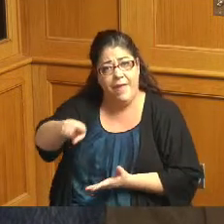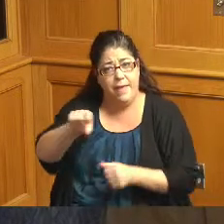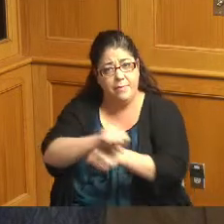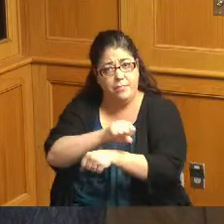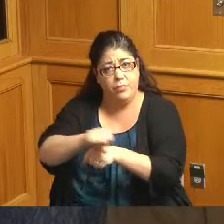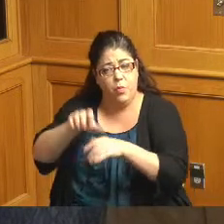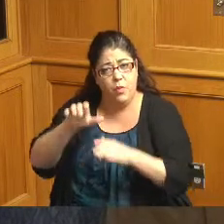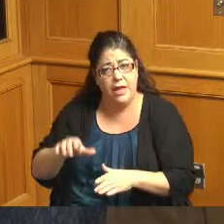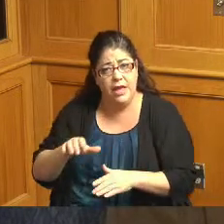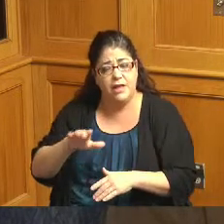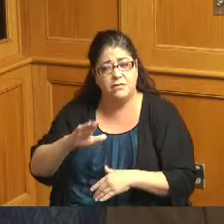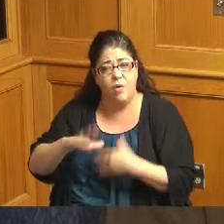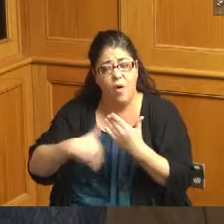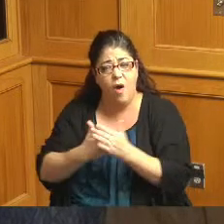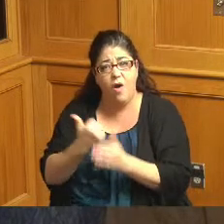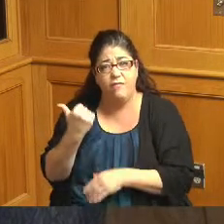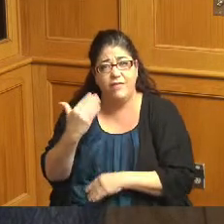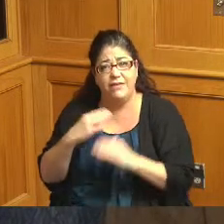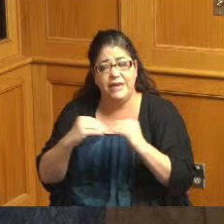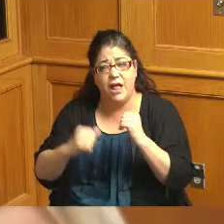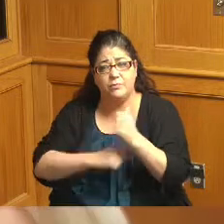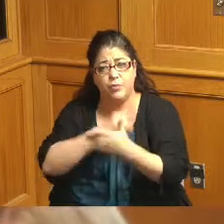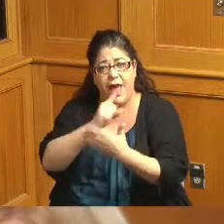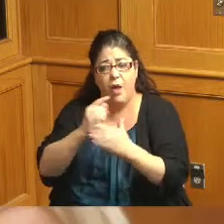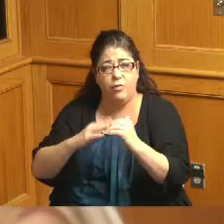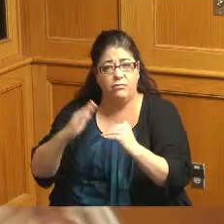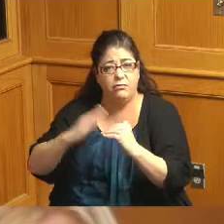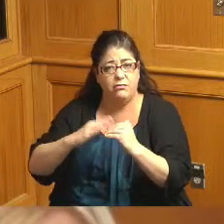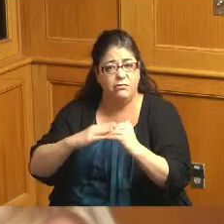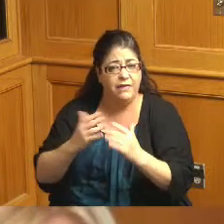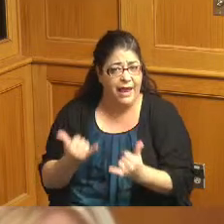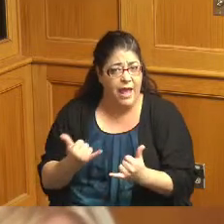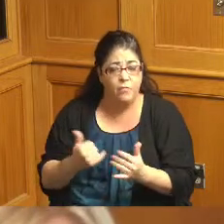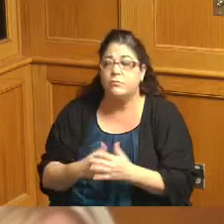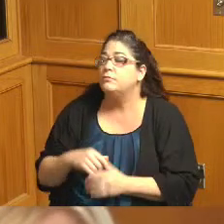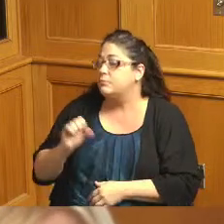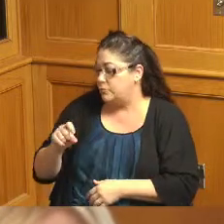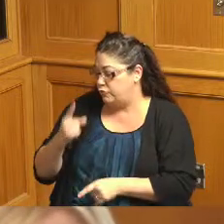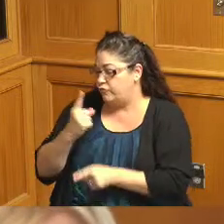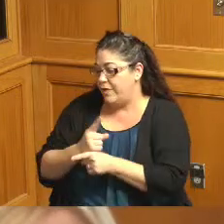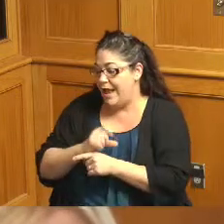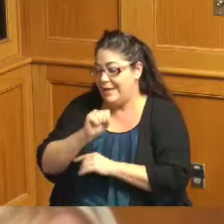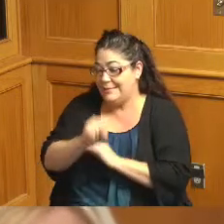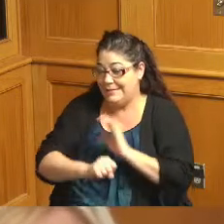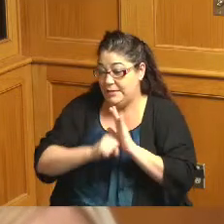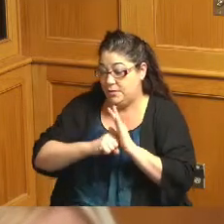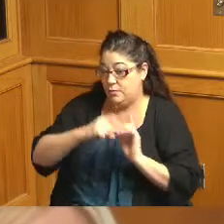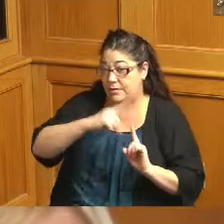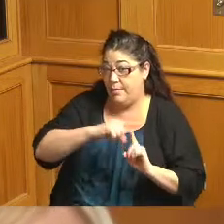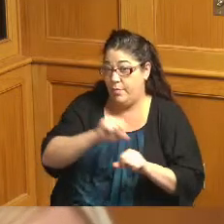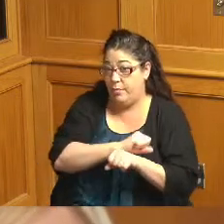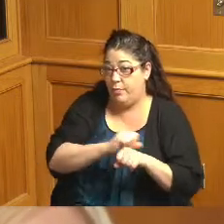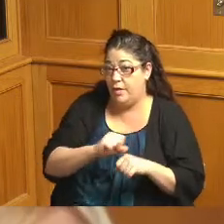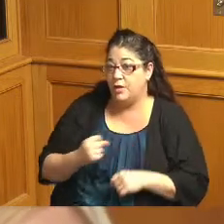they all up at 15 an hour now yes we increased our seasonal starting rate from 12 to 15 an hour last